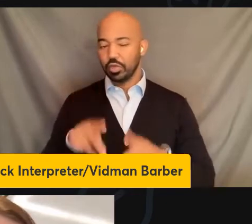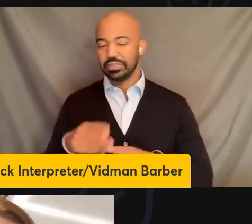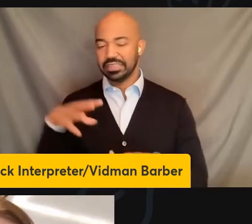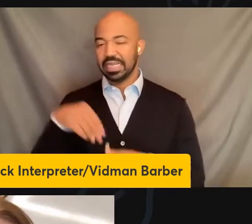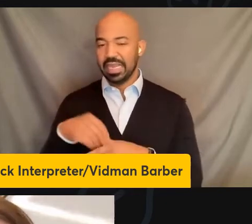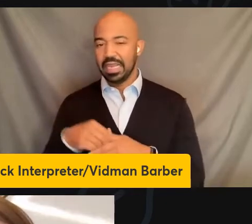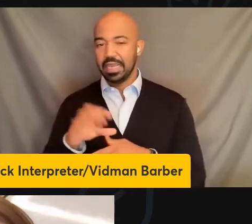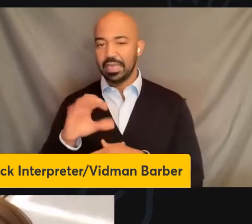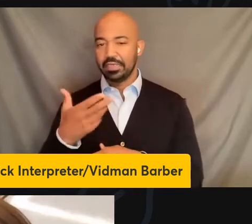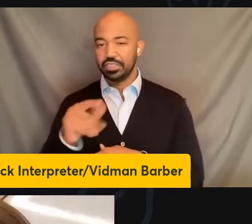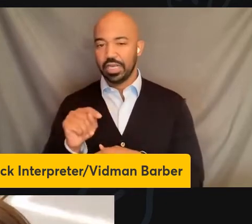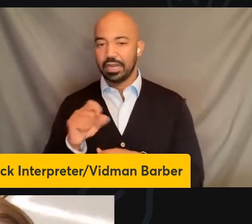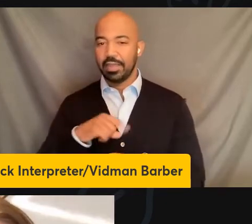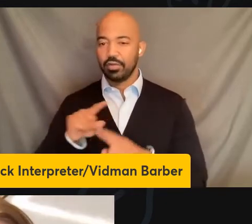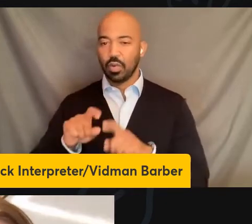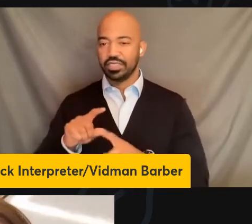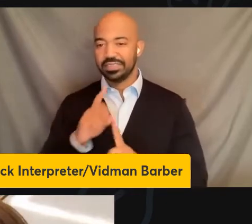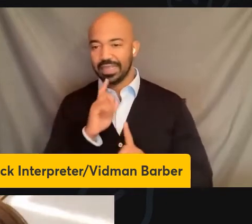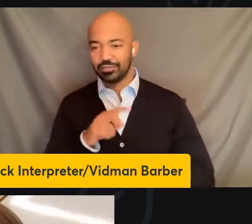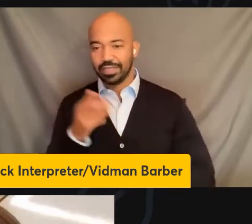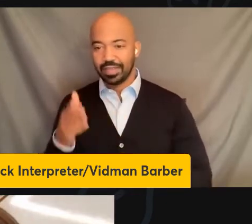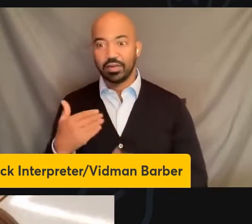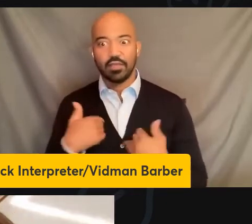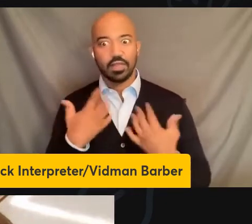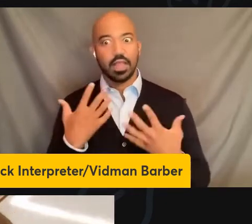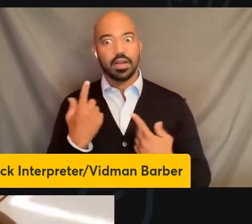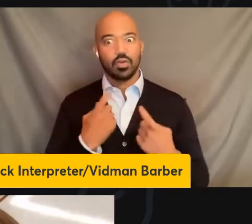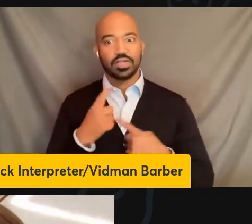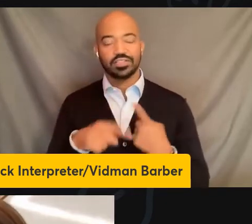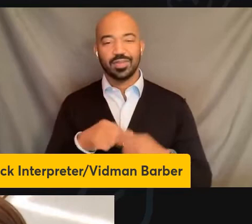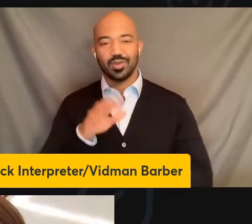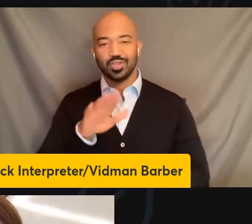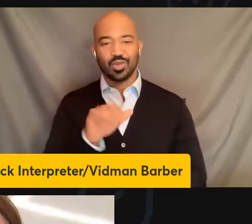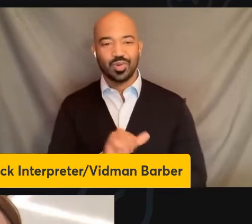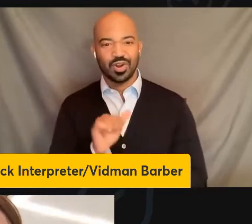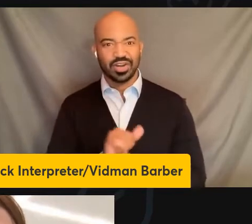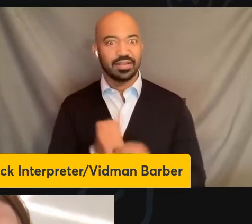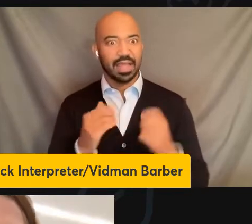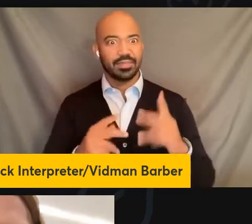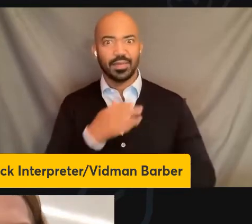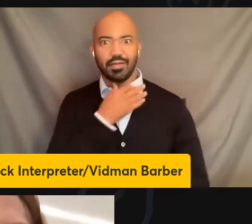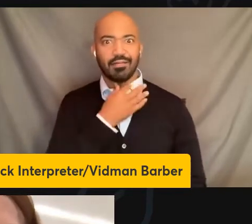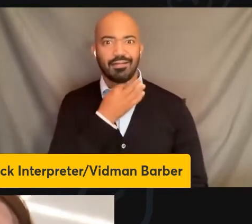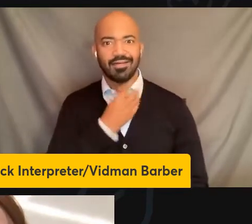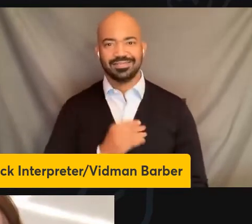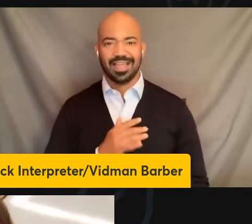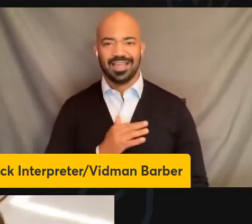well because there's a whole lot of questions related to your work. Alright, people are interested. Thank you so much.